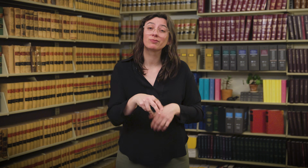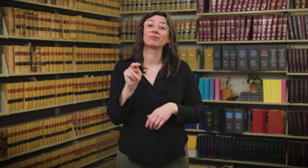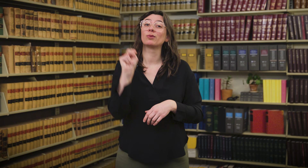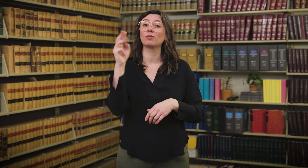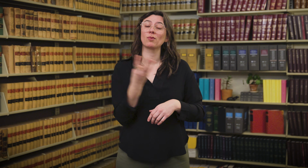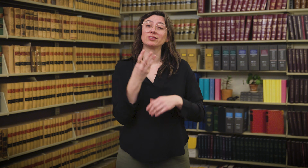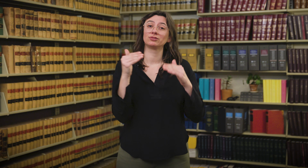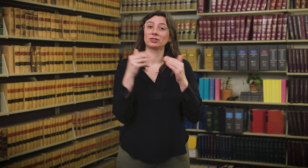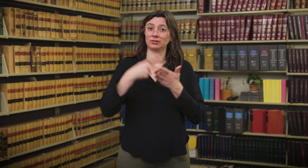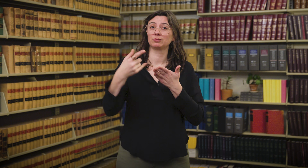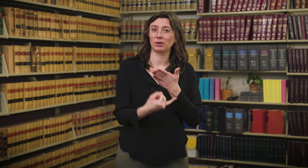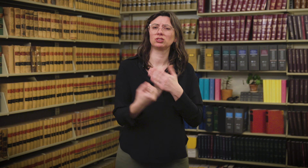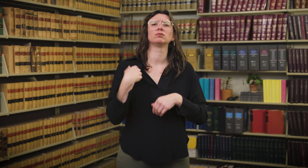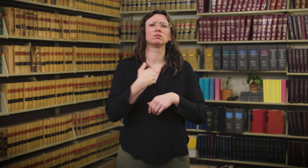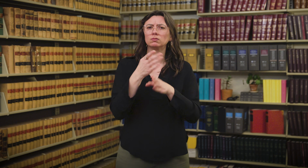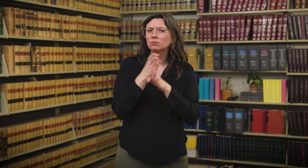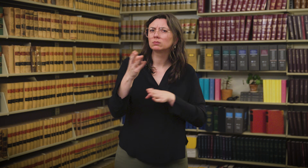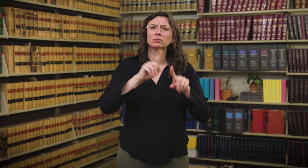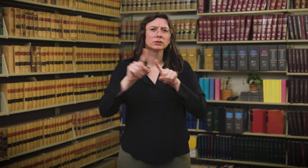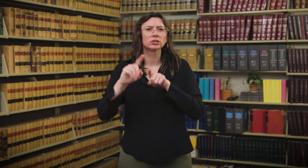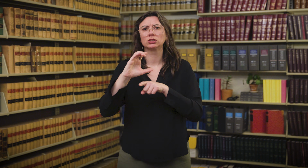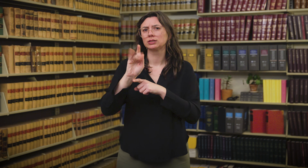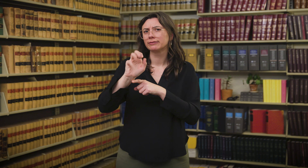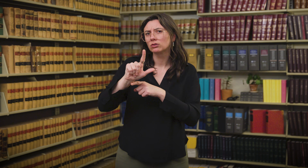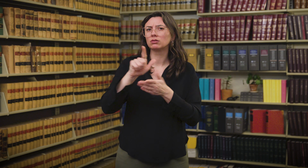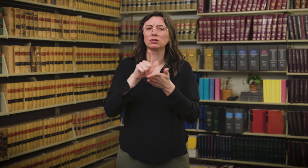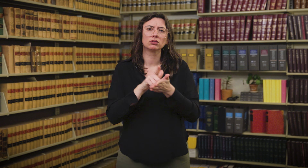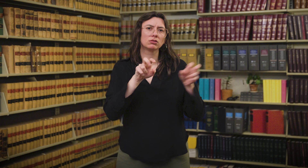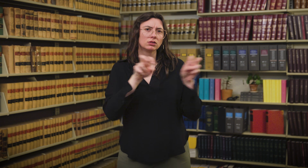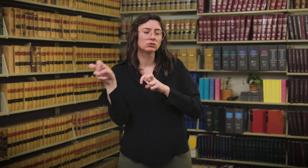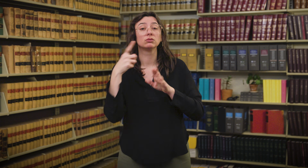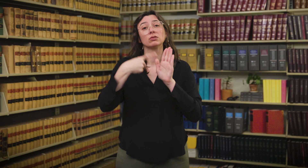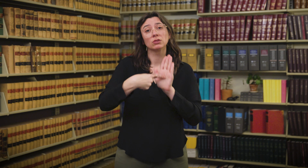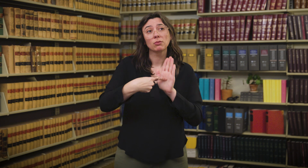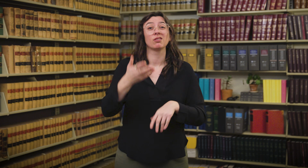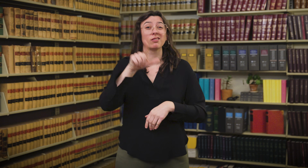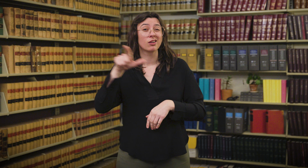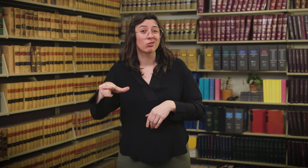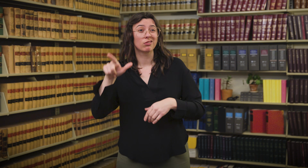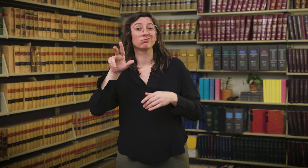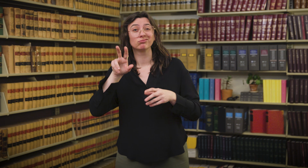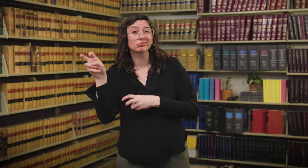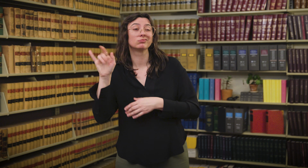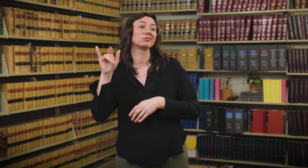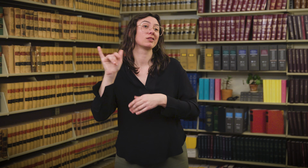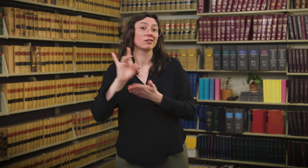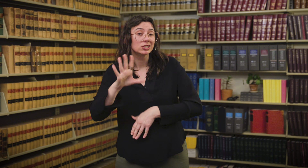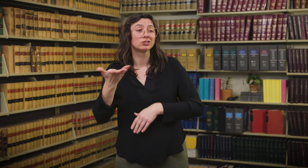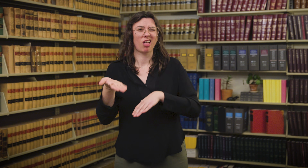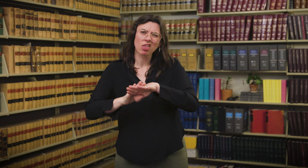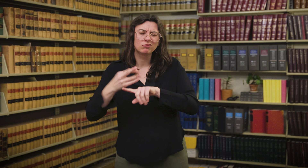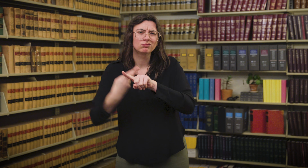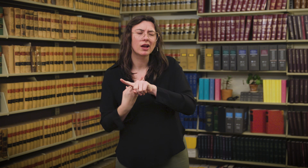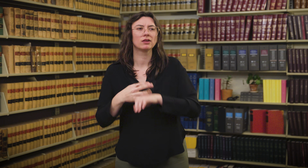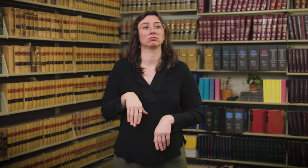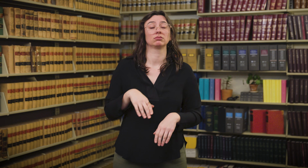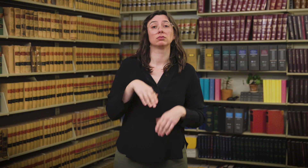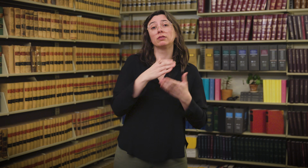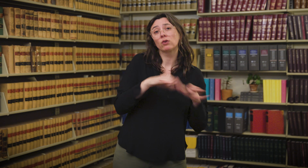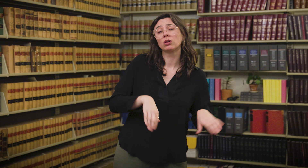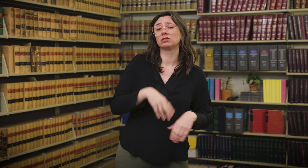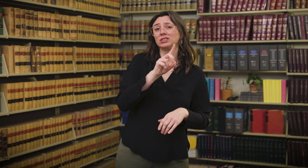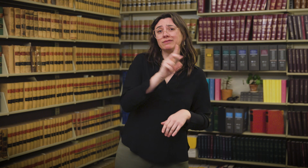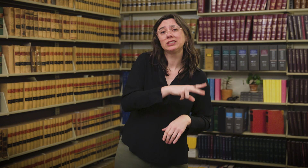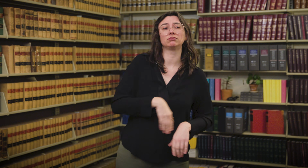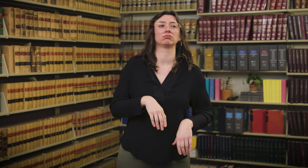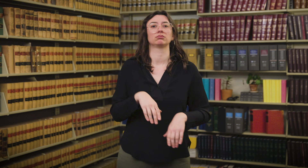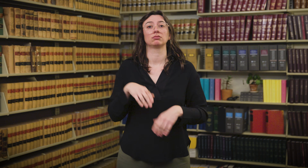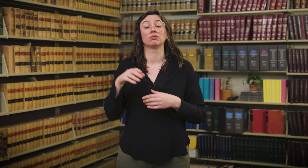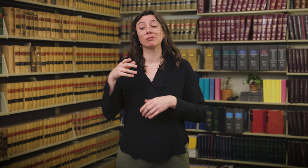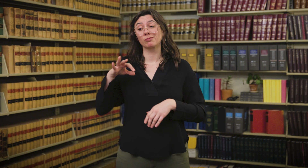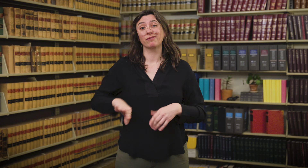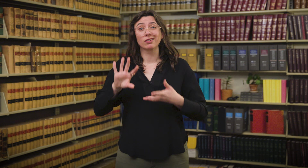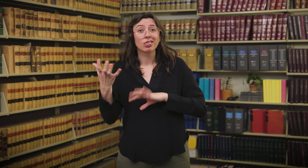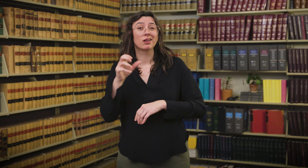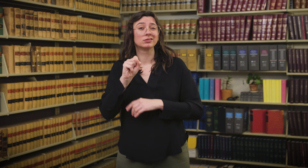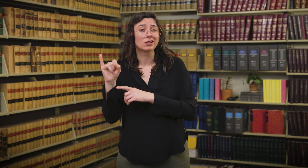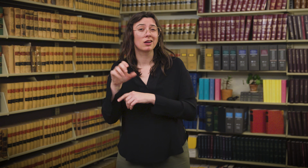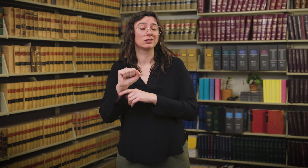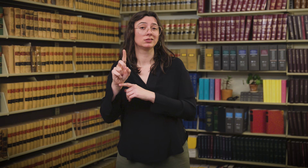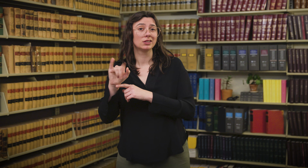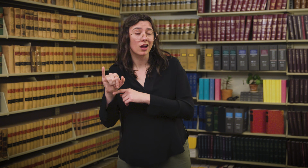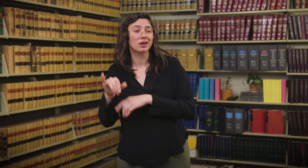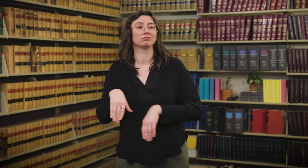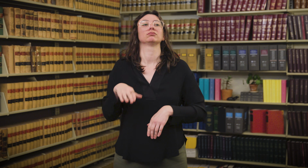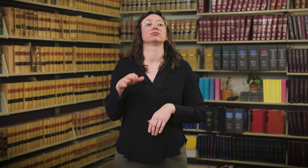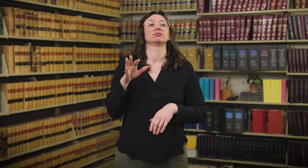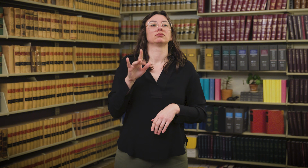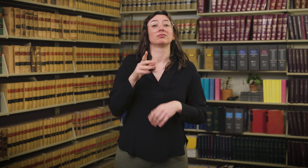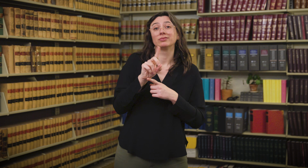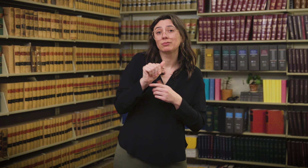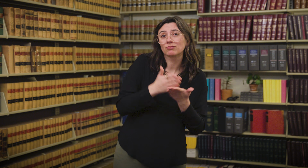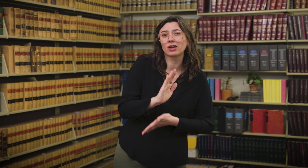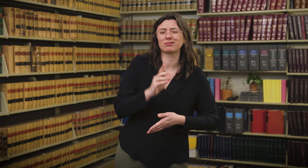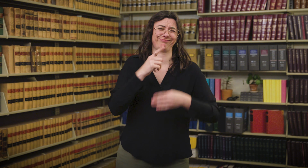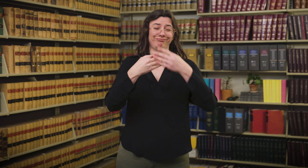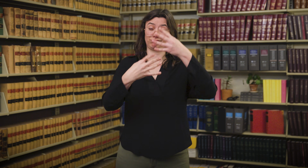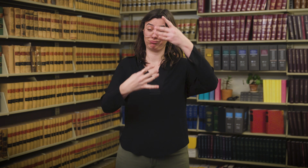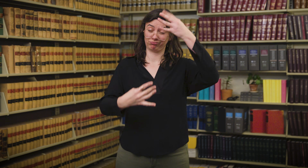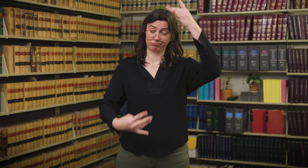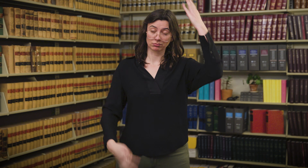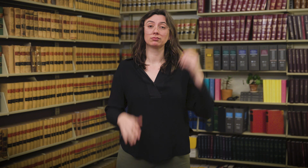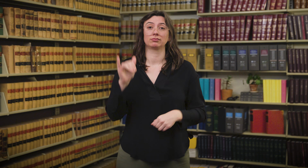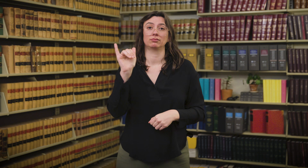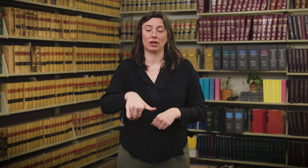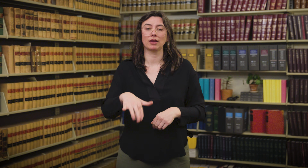Northwest Justice Project assists people across Washington state with various civil legal needs in areas such as: housing, family law, benefits, disability rights, and more!